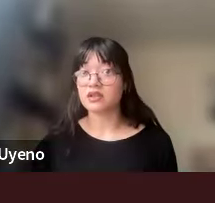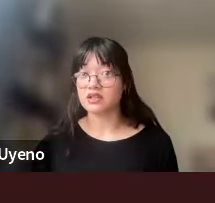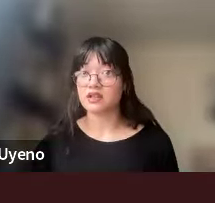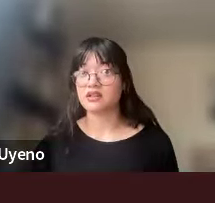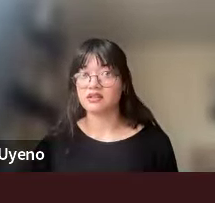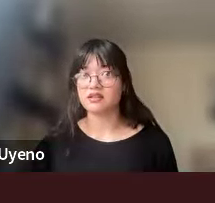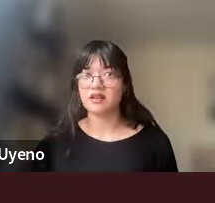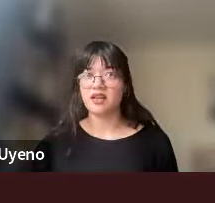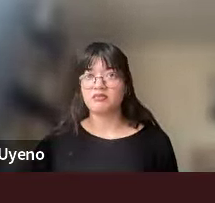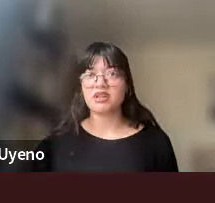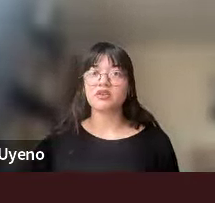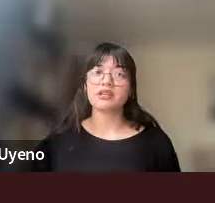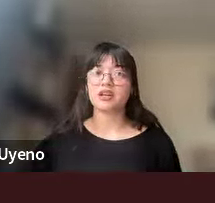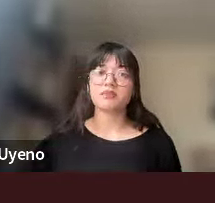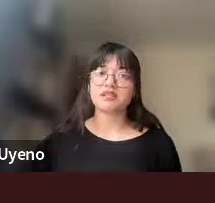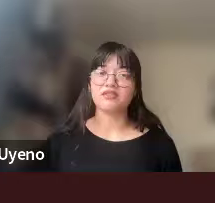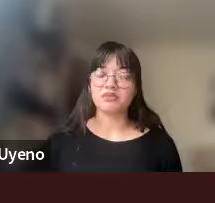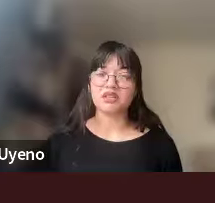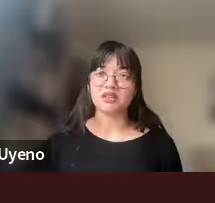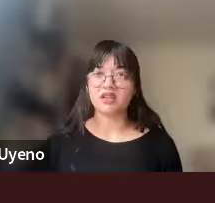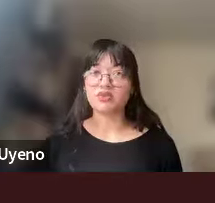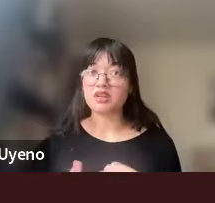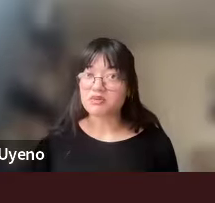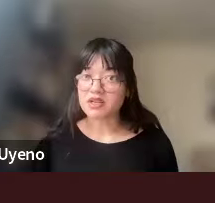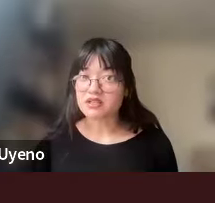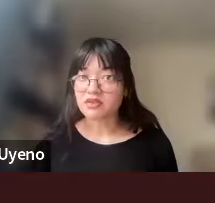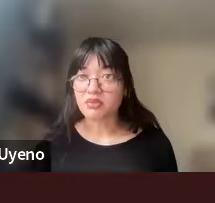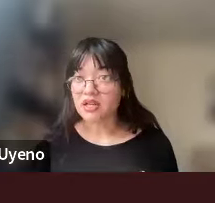student and scientist. Being low income has given me a unique perspective on the